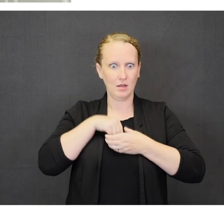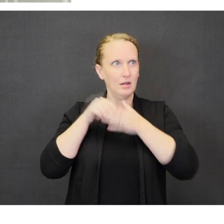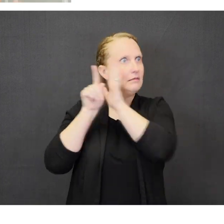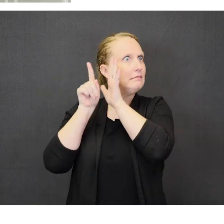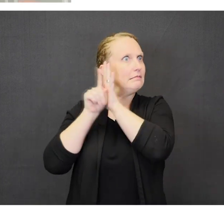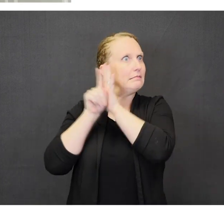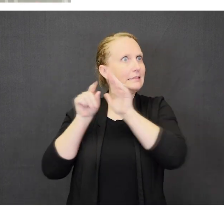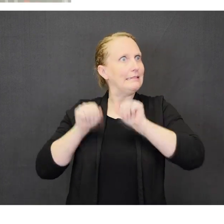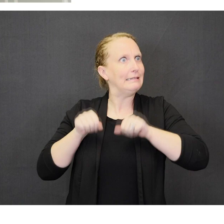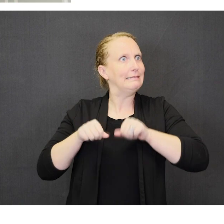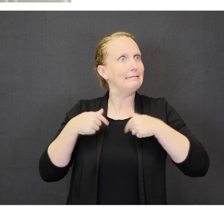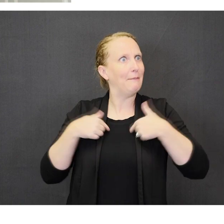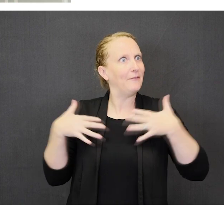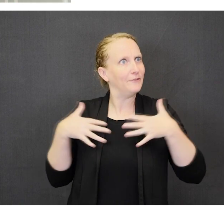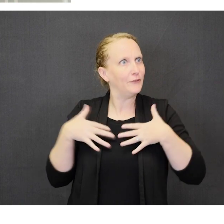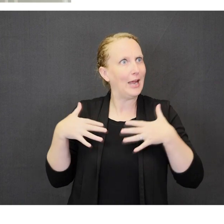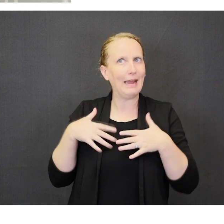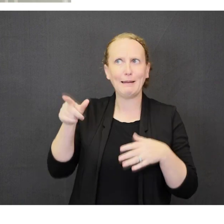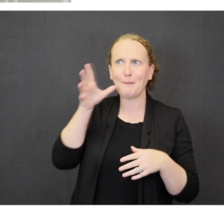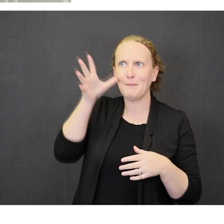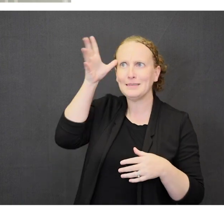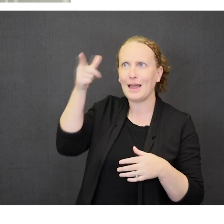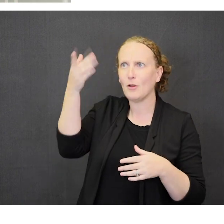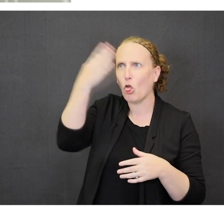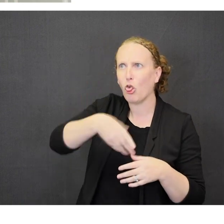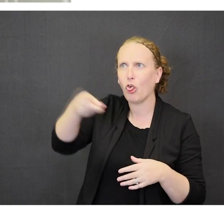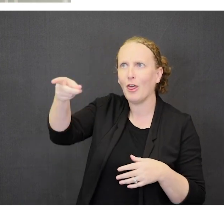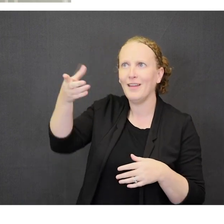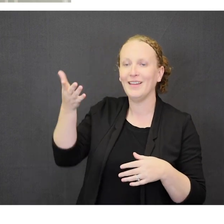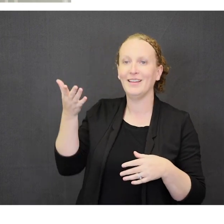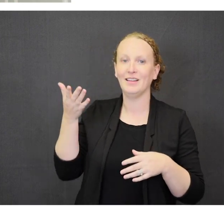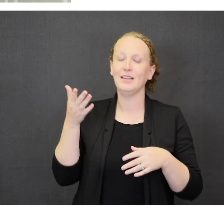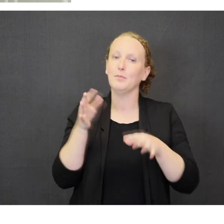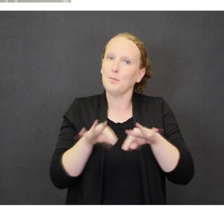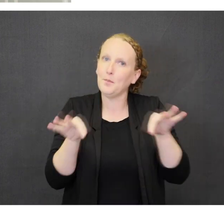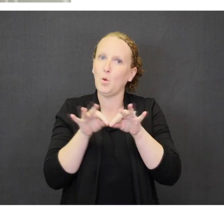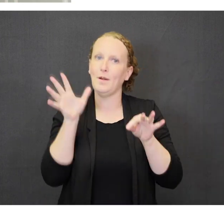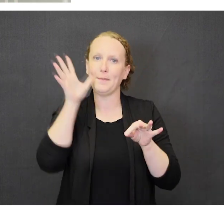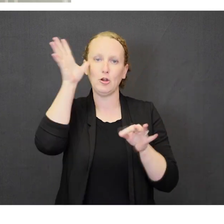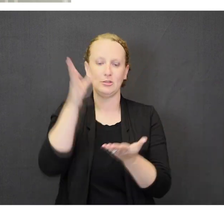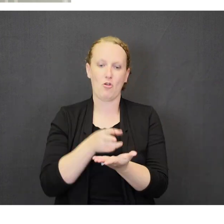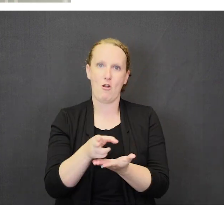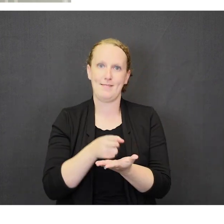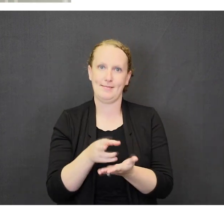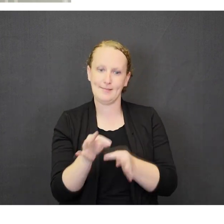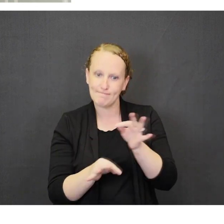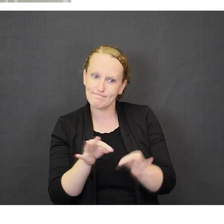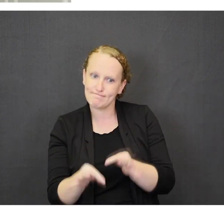there is aren't you aware it's really important that that we stay honest now